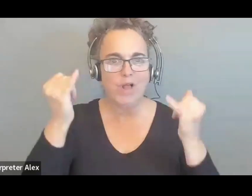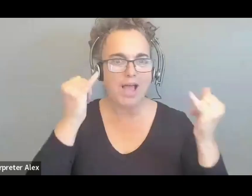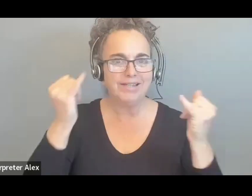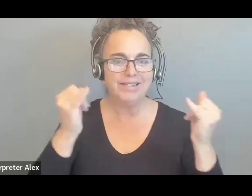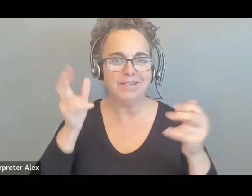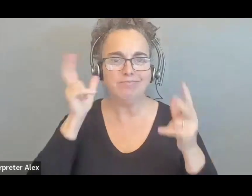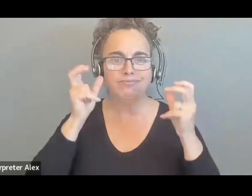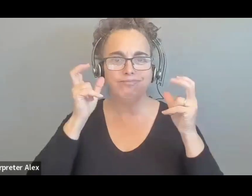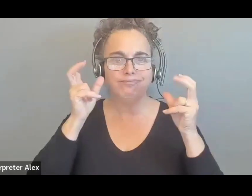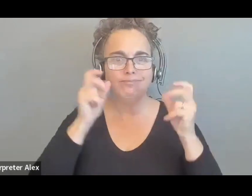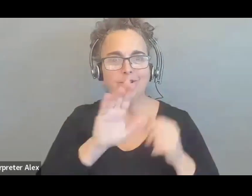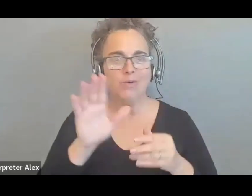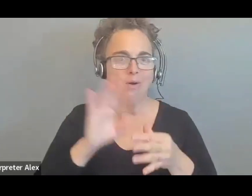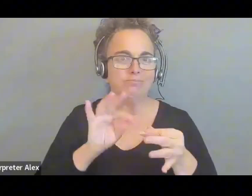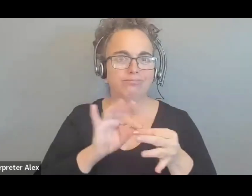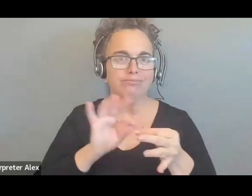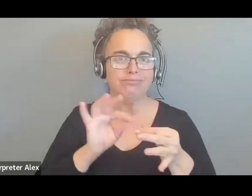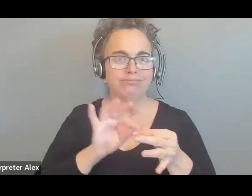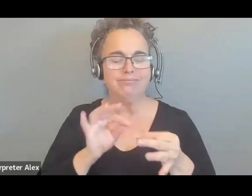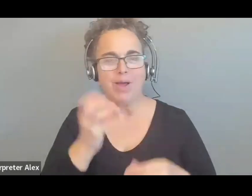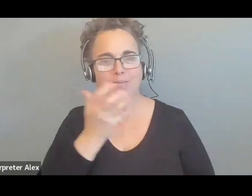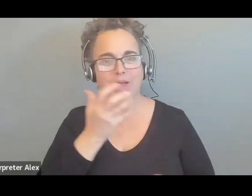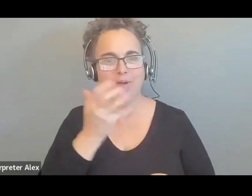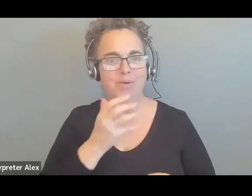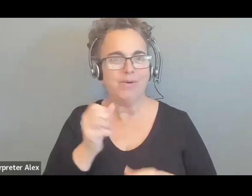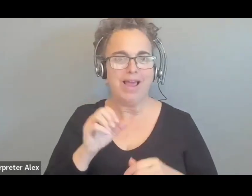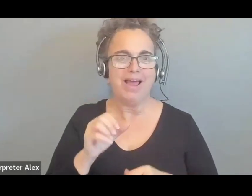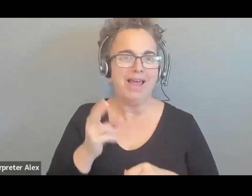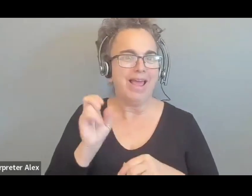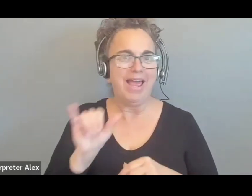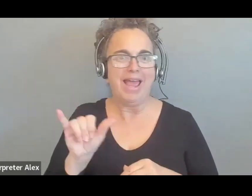my heart goes out to them and say, Hey, I wish you success.